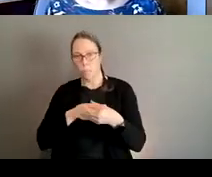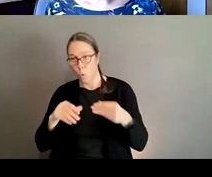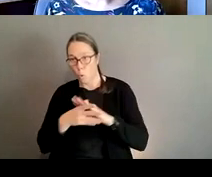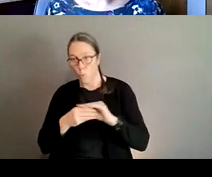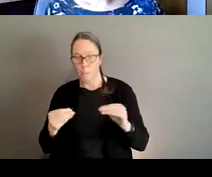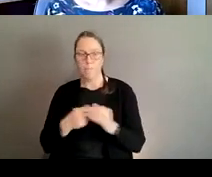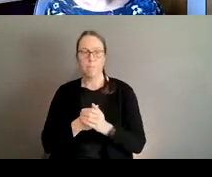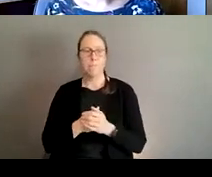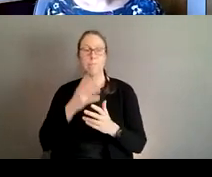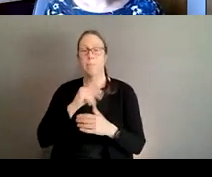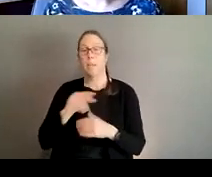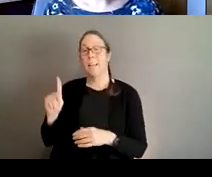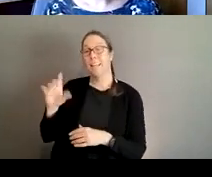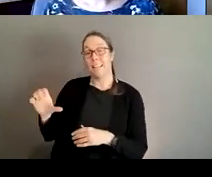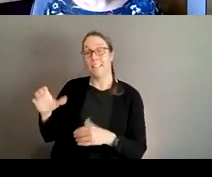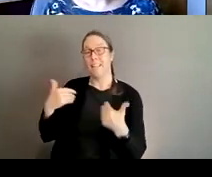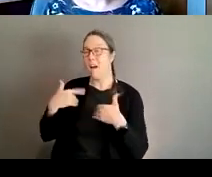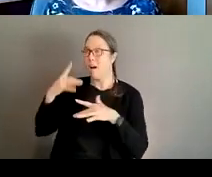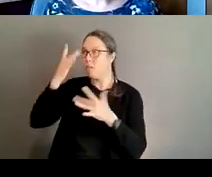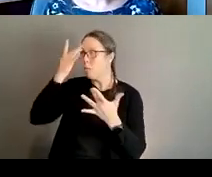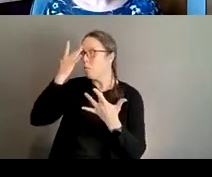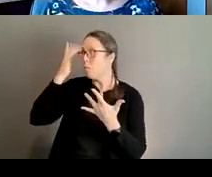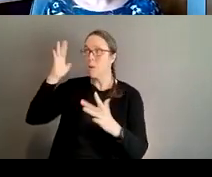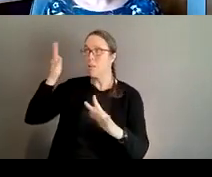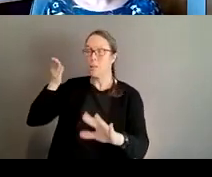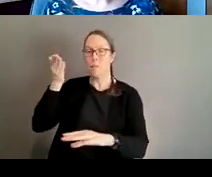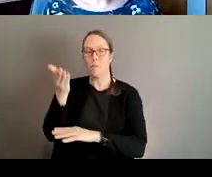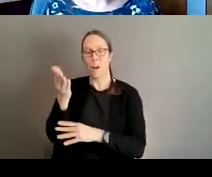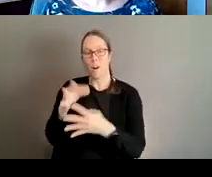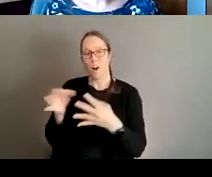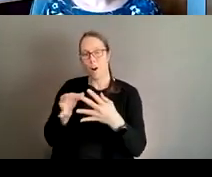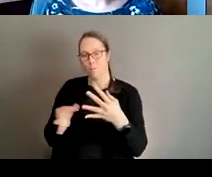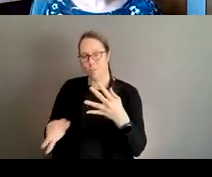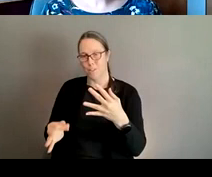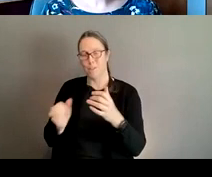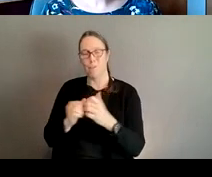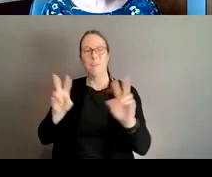Kennedy Center has brilliantly provided options for that with the topic tracks.